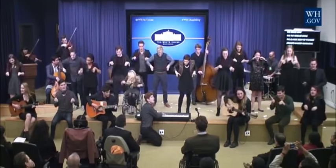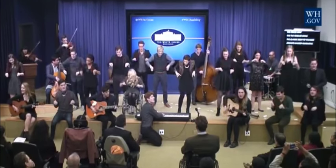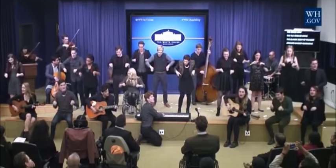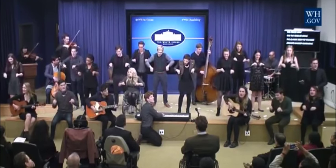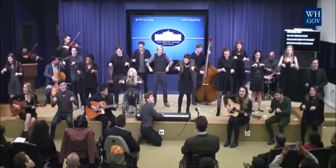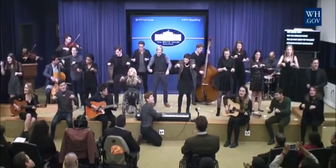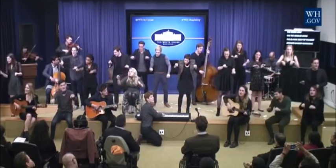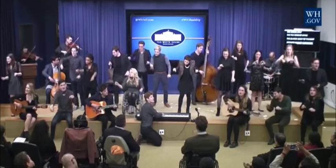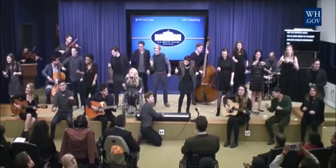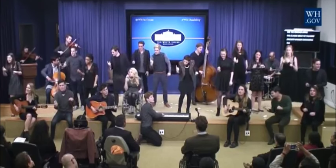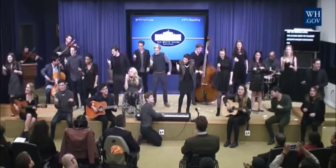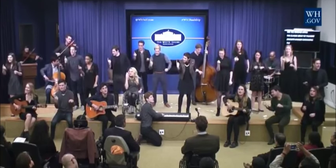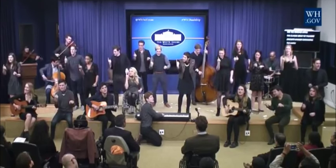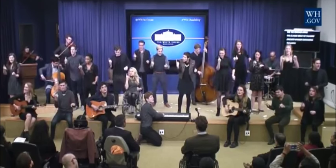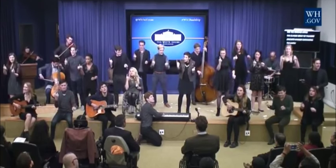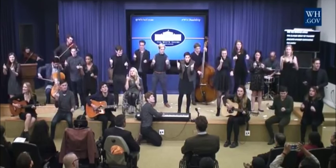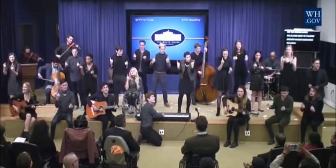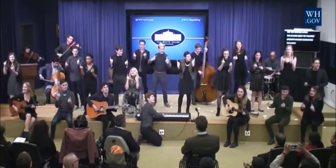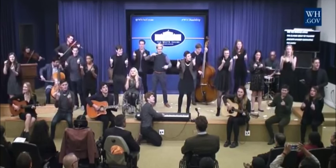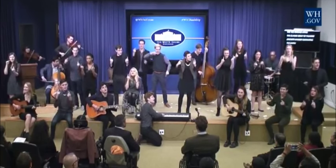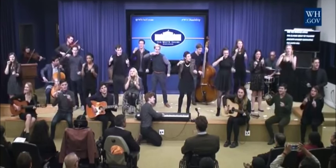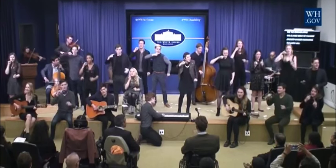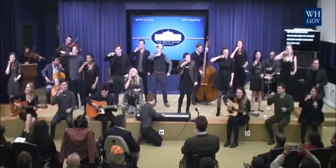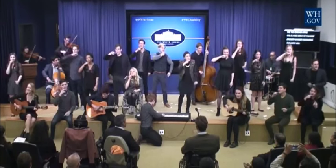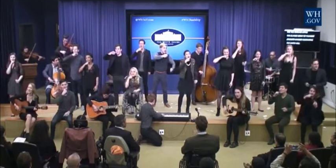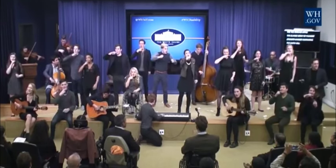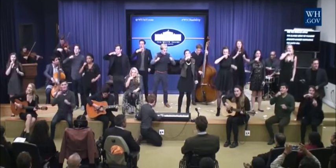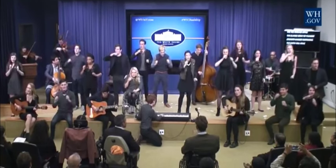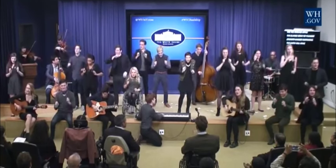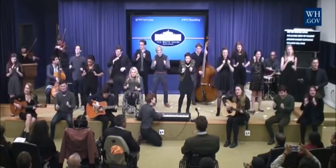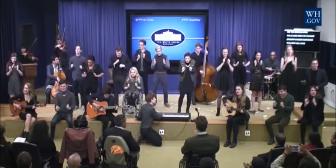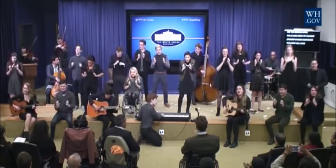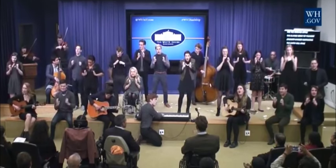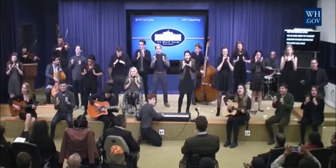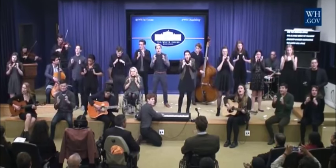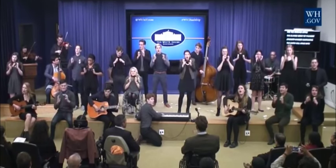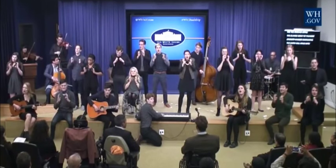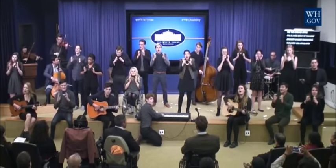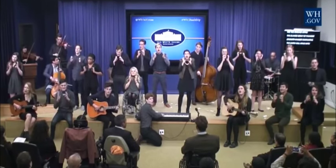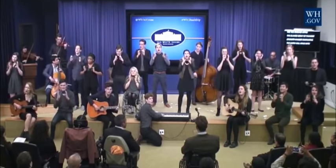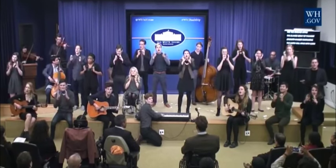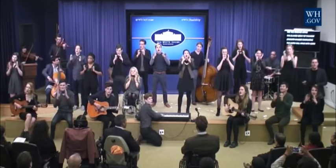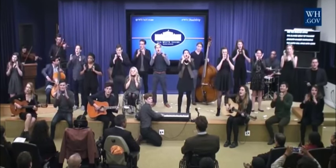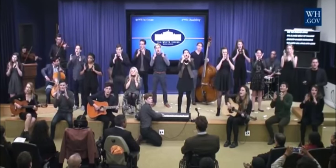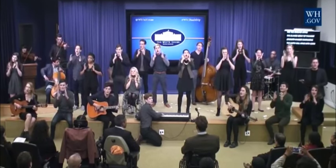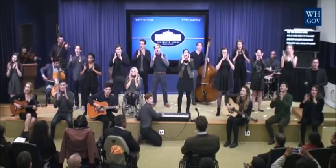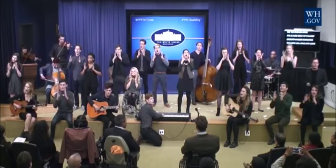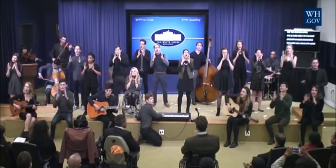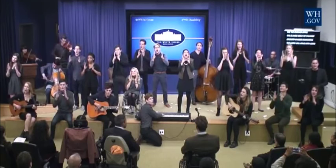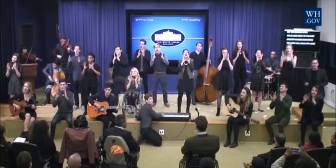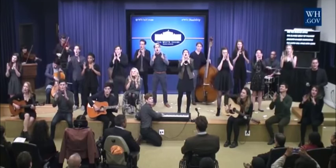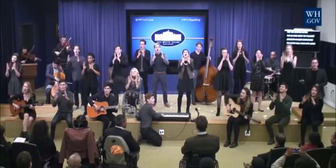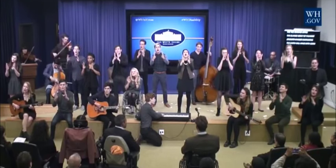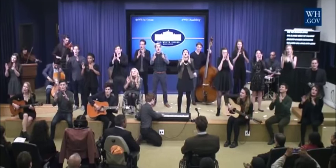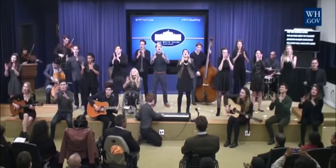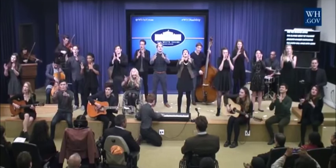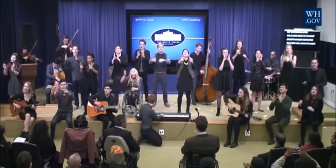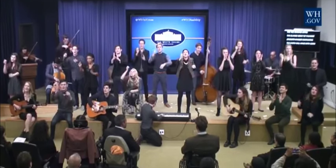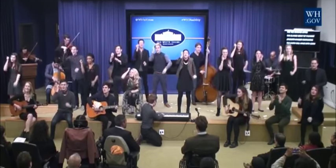The earth will wave with corn